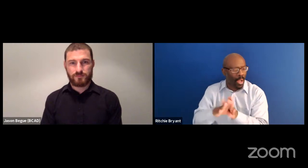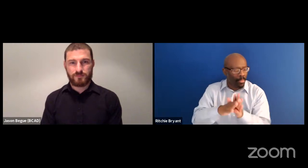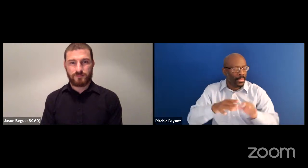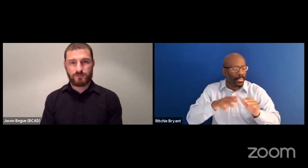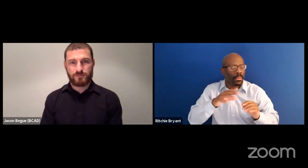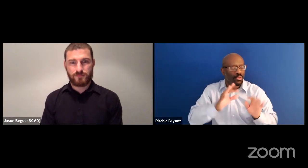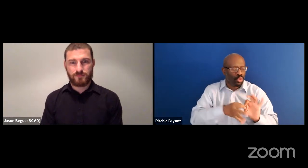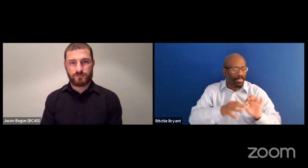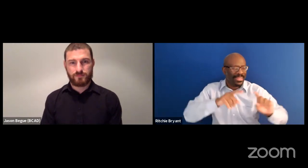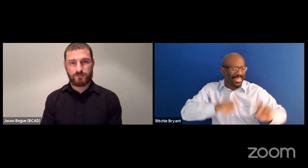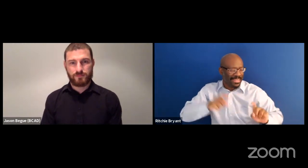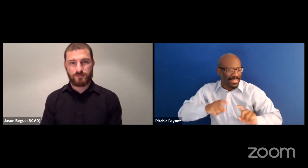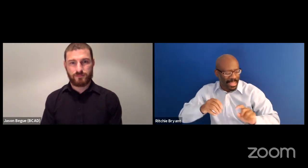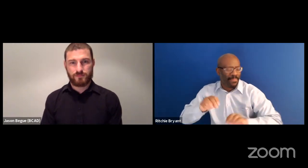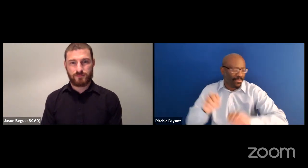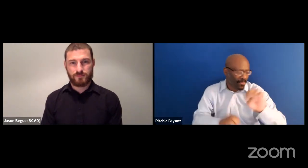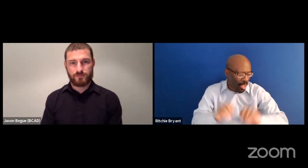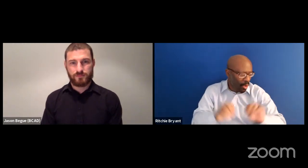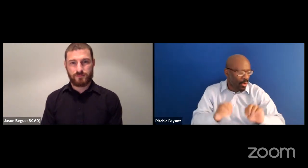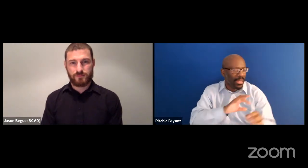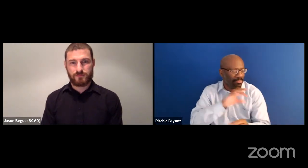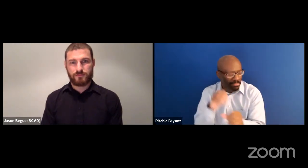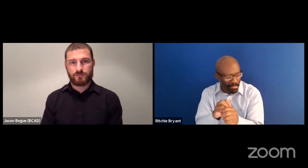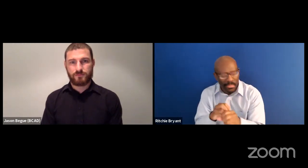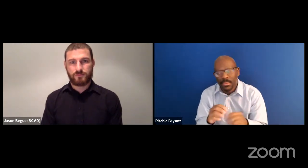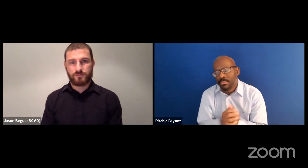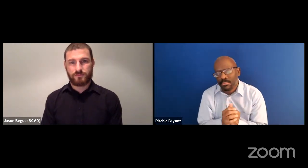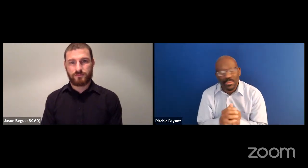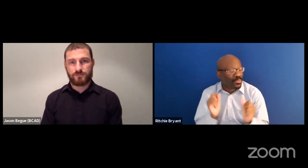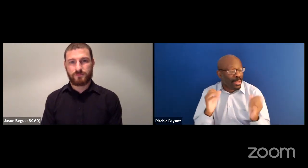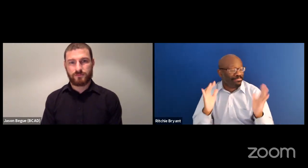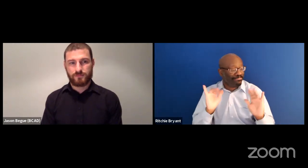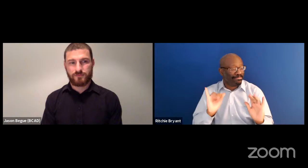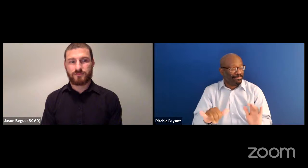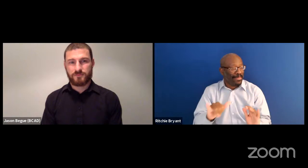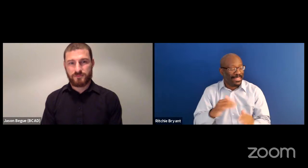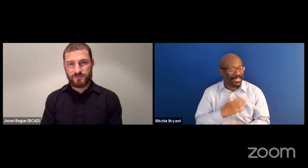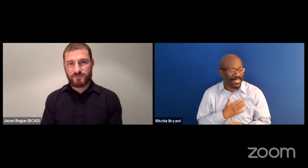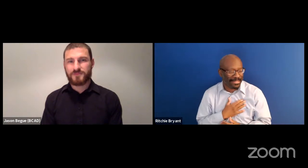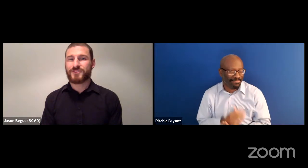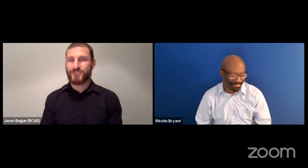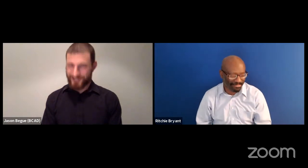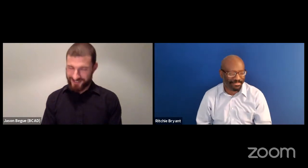different organizations in regards to testing and development of interpreter evaluations.